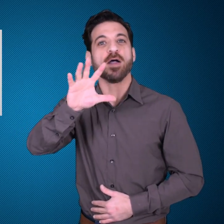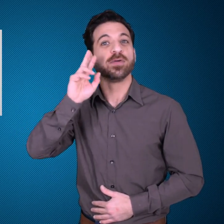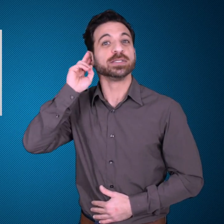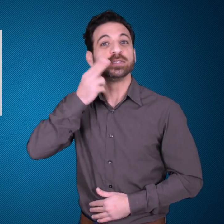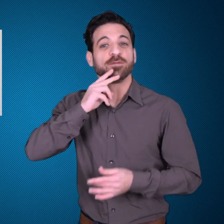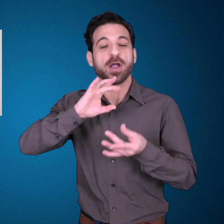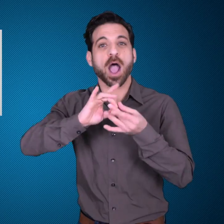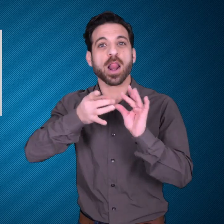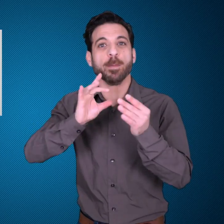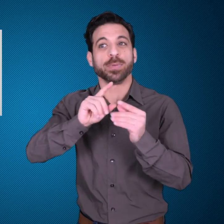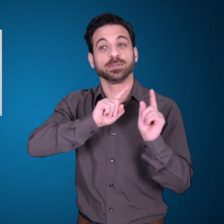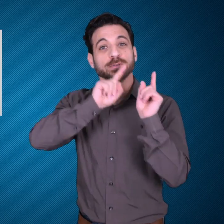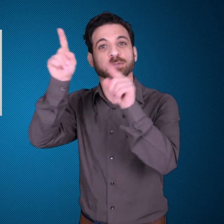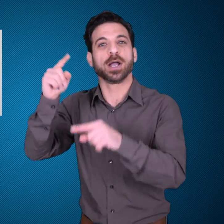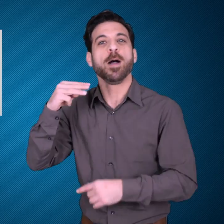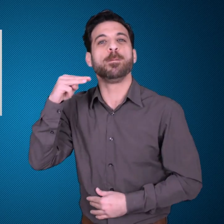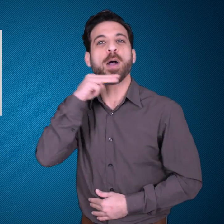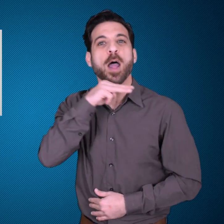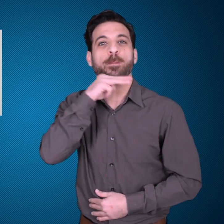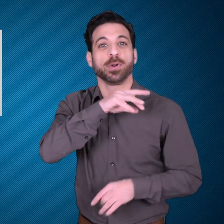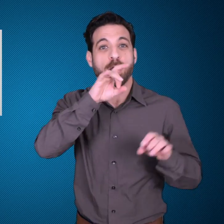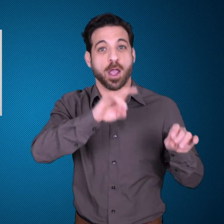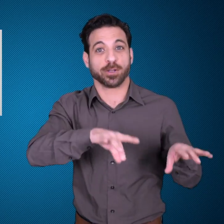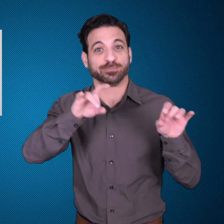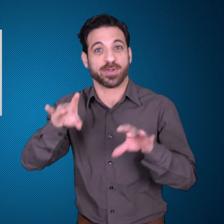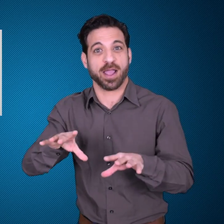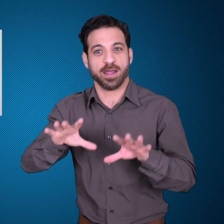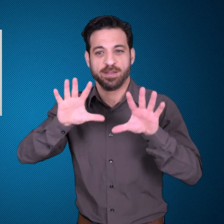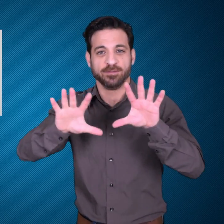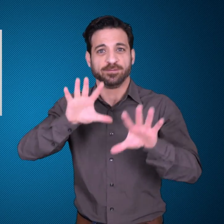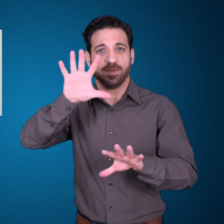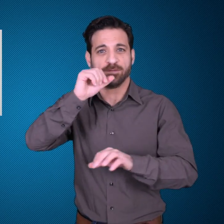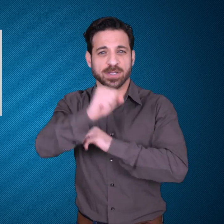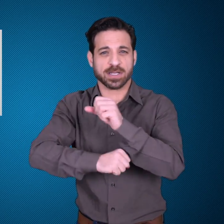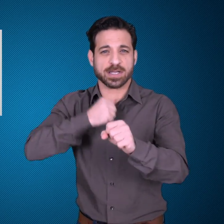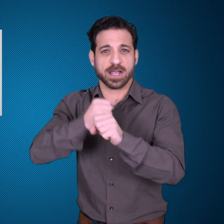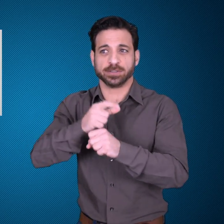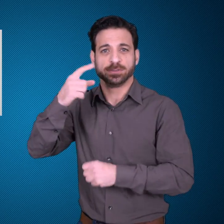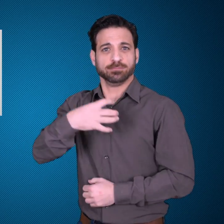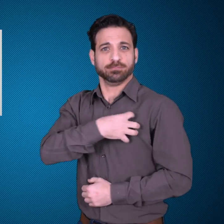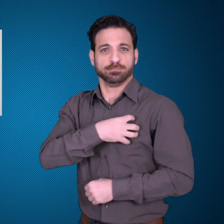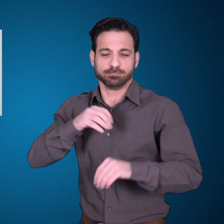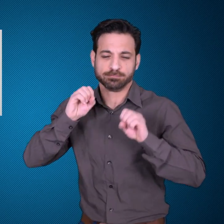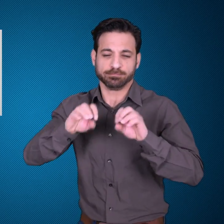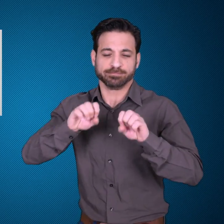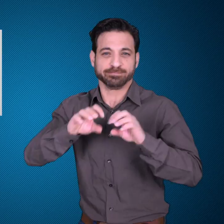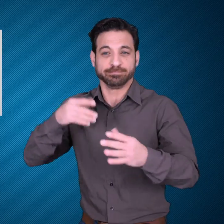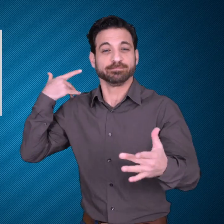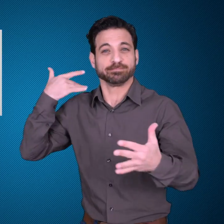United's thriving deaf football, receiving